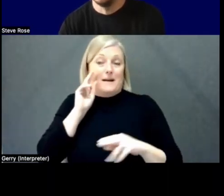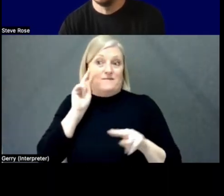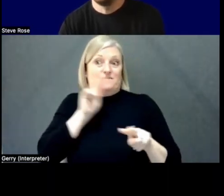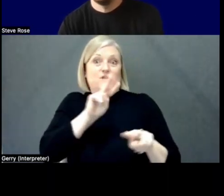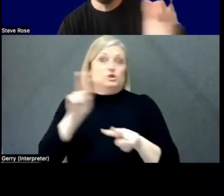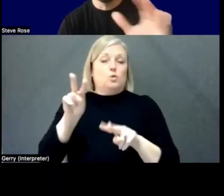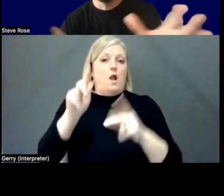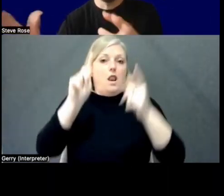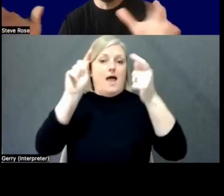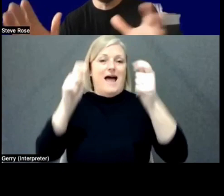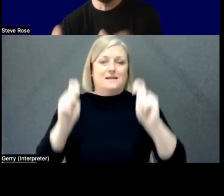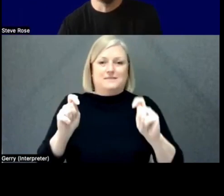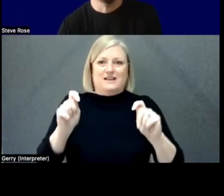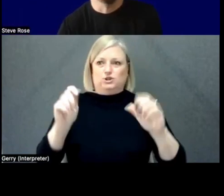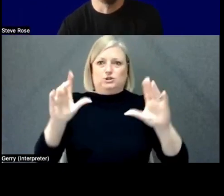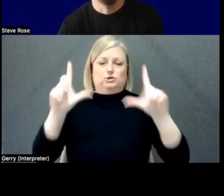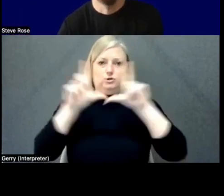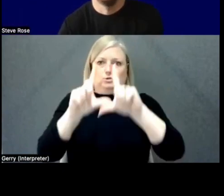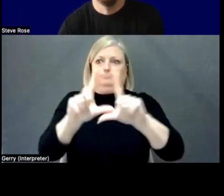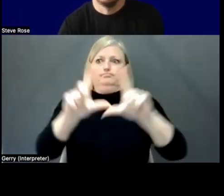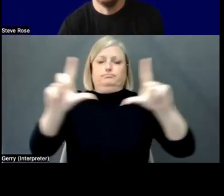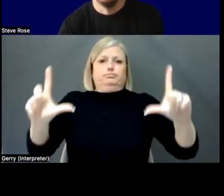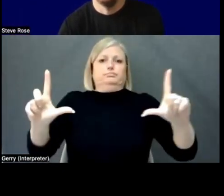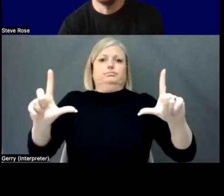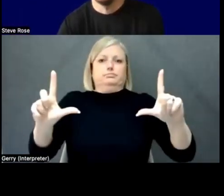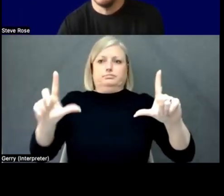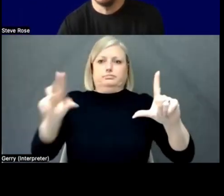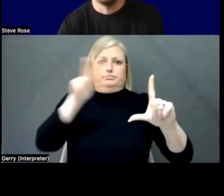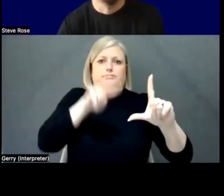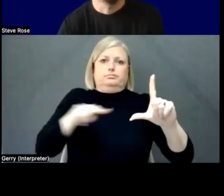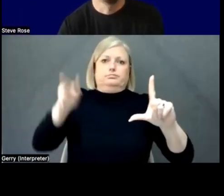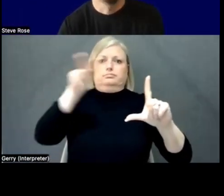as you are kind of making the transition or you might be using some hand tracking.